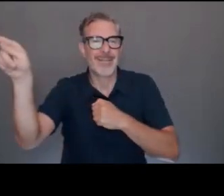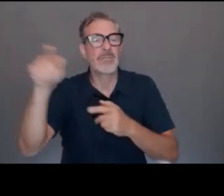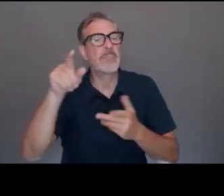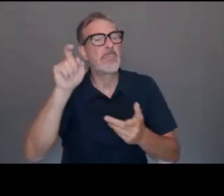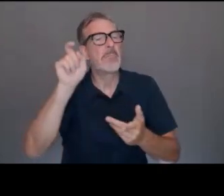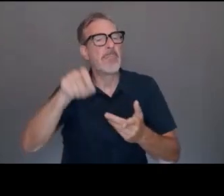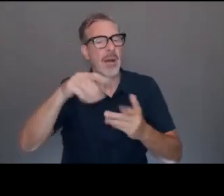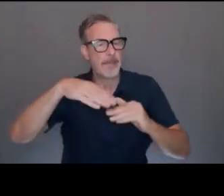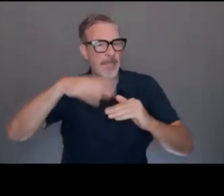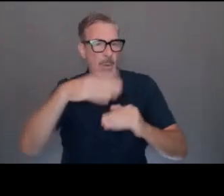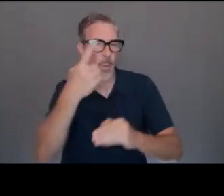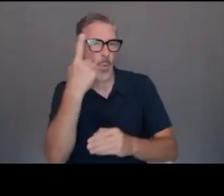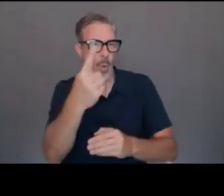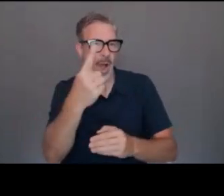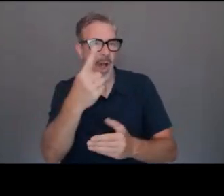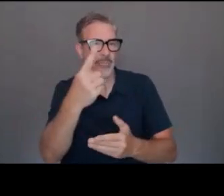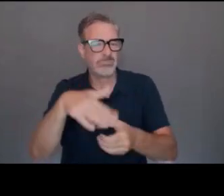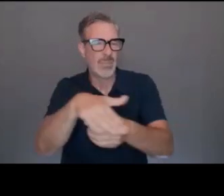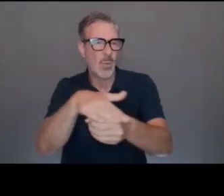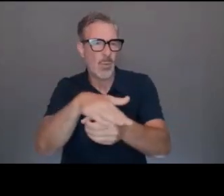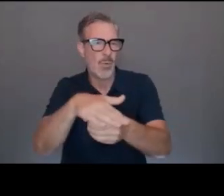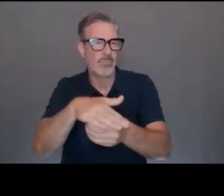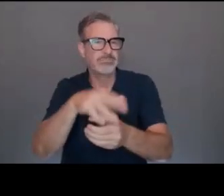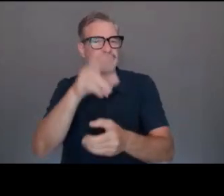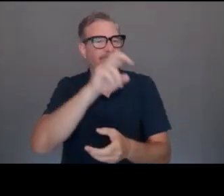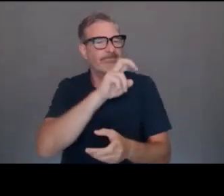and they require at least one international presenter.